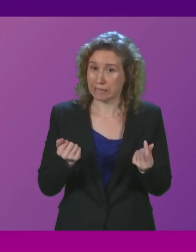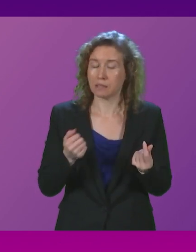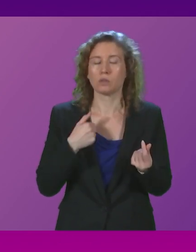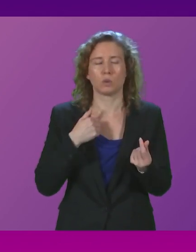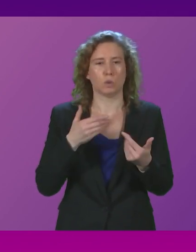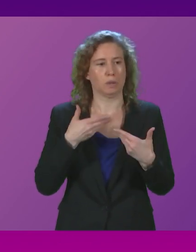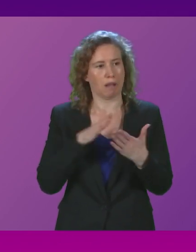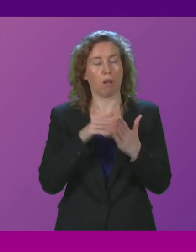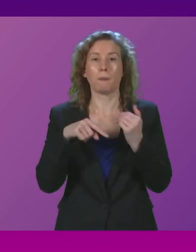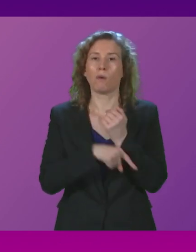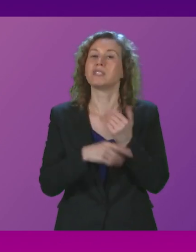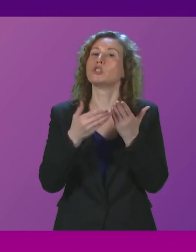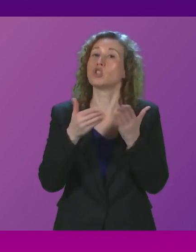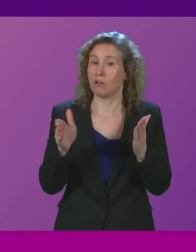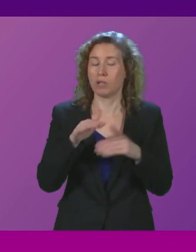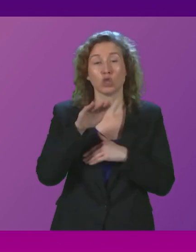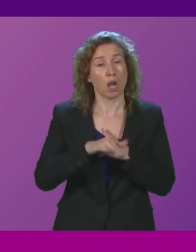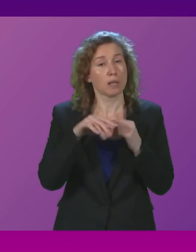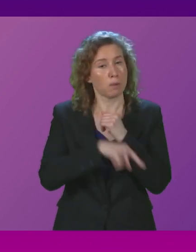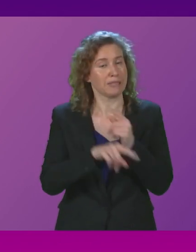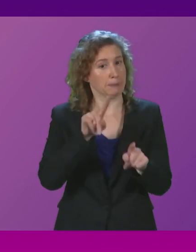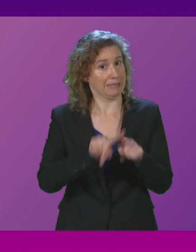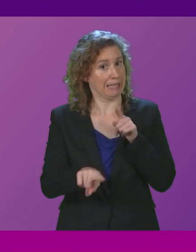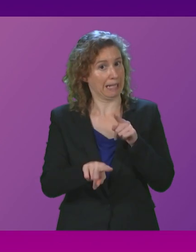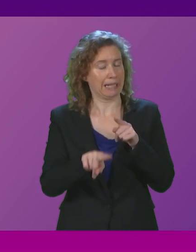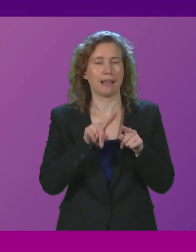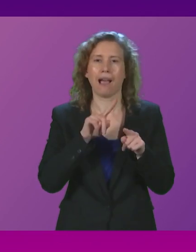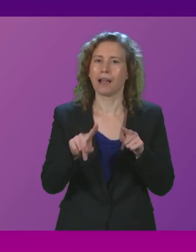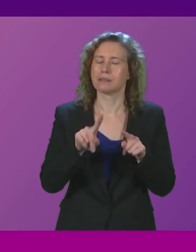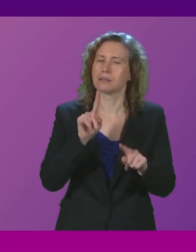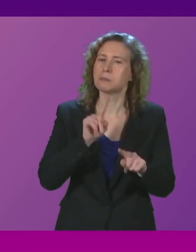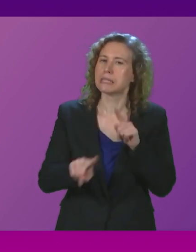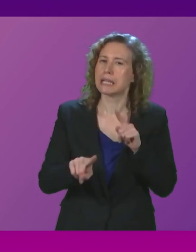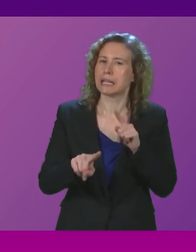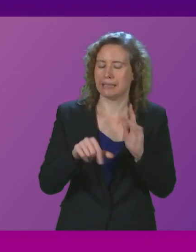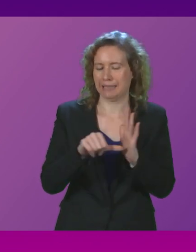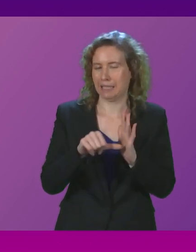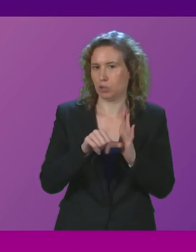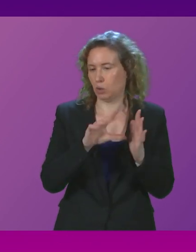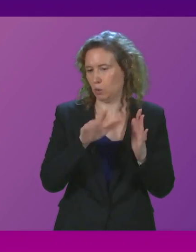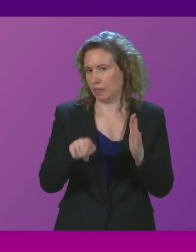tackle poverty generally and child poverty and the issues that lone parents experience in particular.